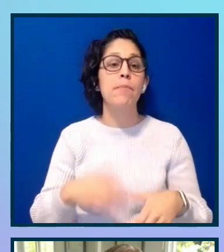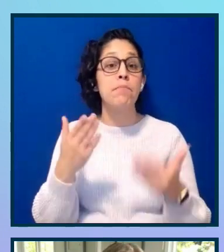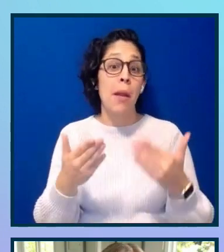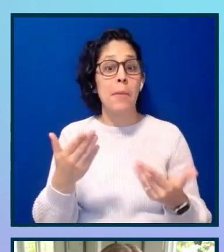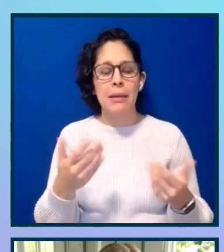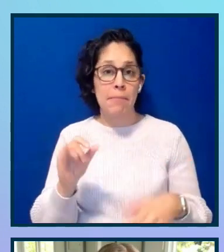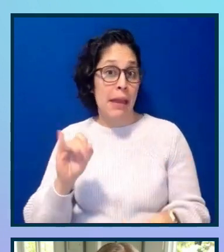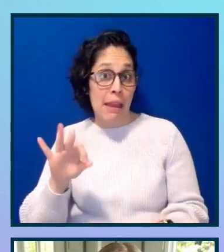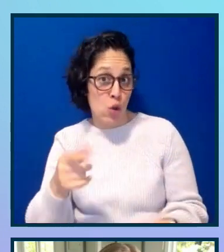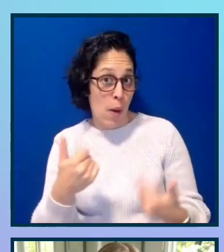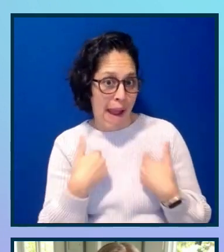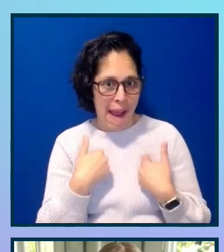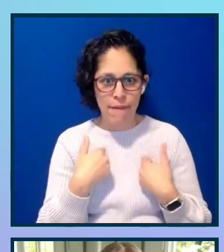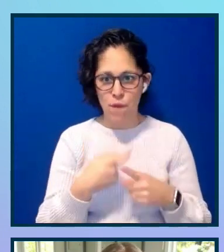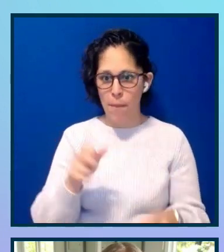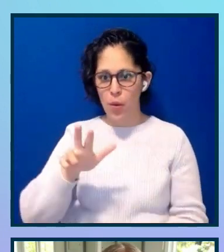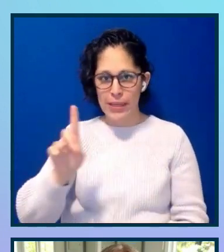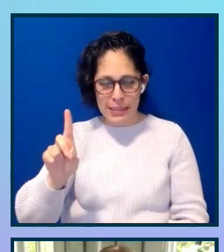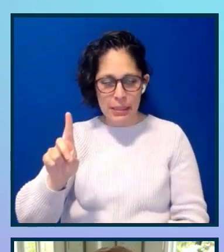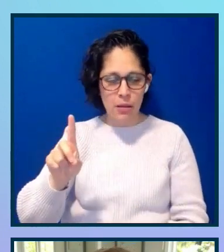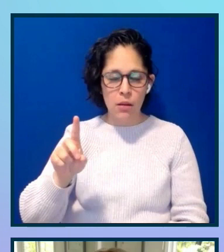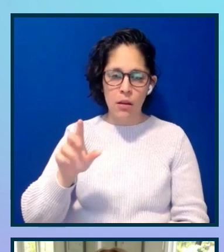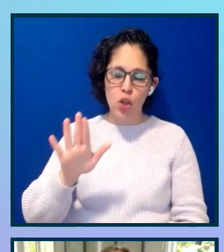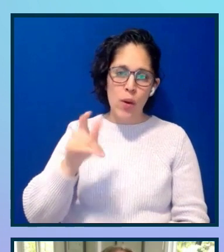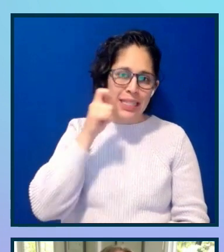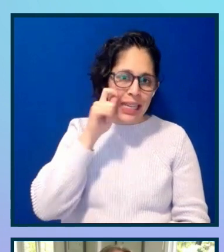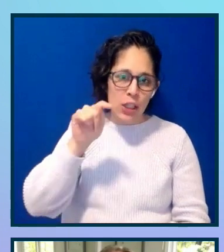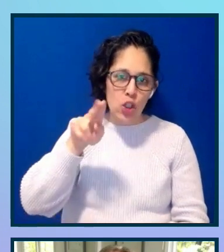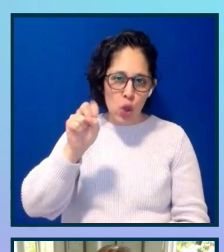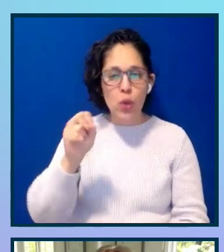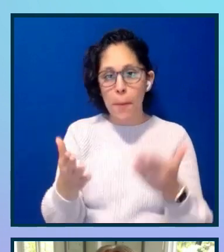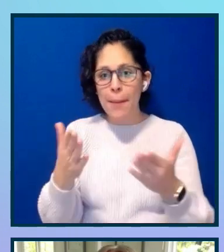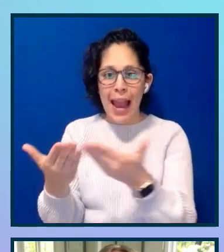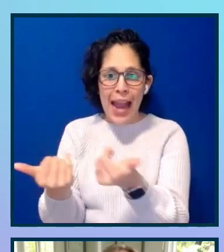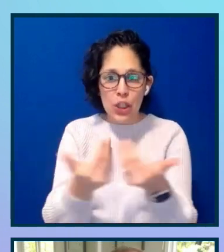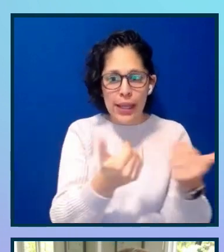you know, if you've got it coming out of 3D, your skin tones are isolated, maybe not, maybe you have to hand draw those.